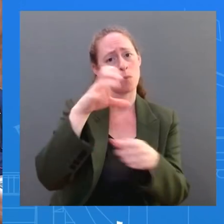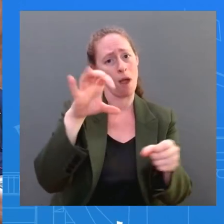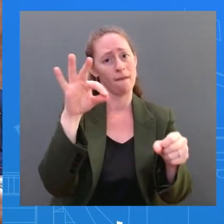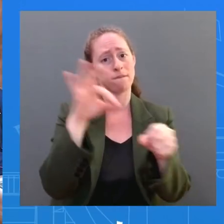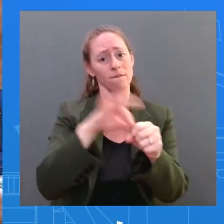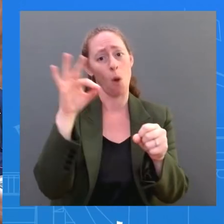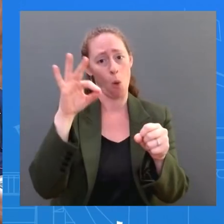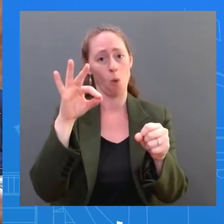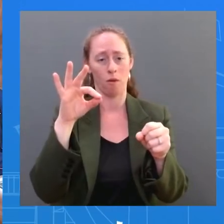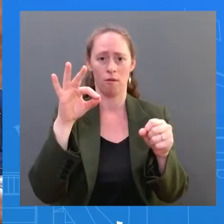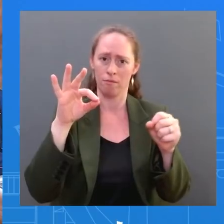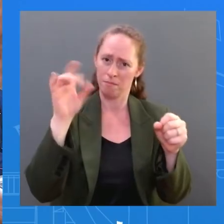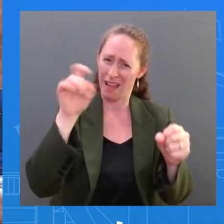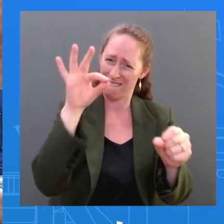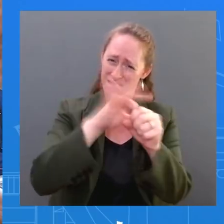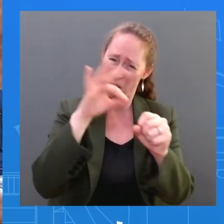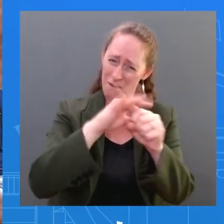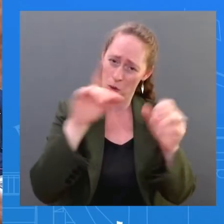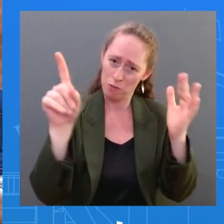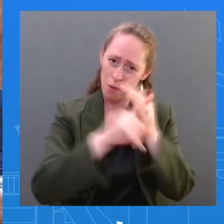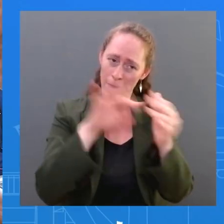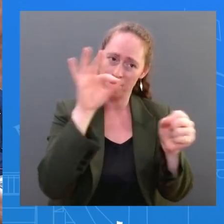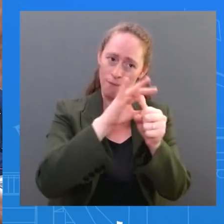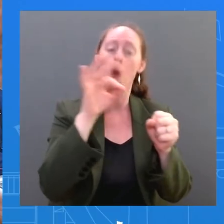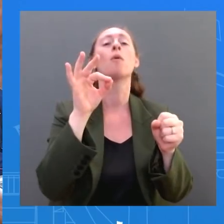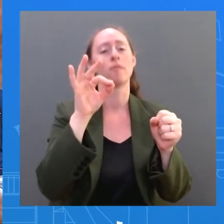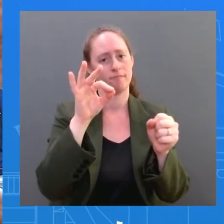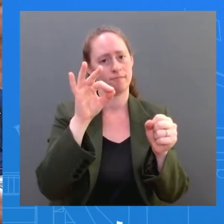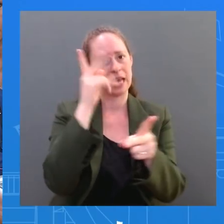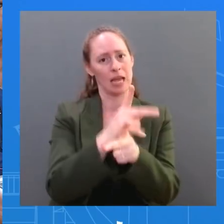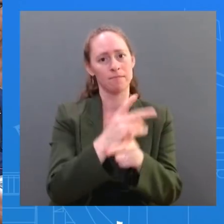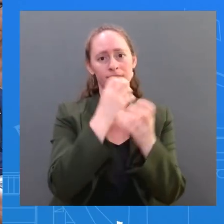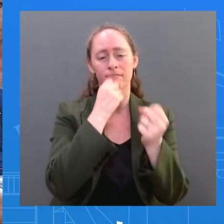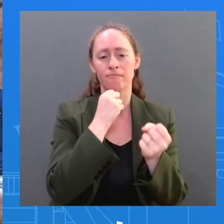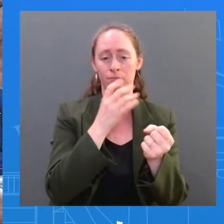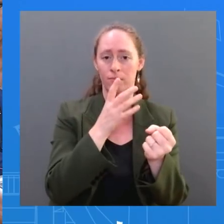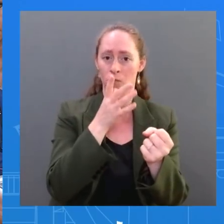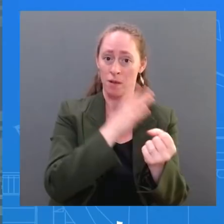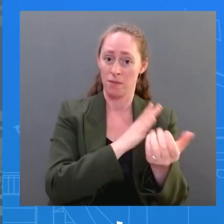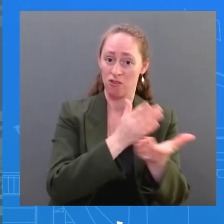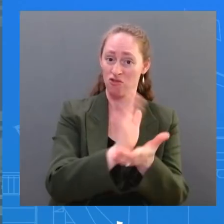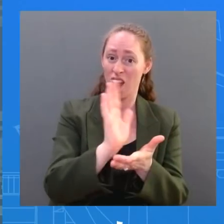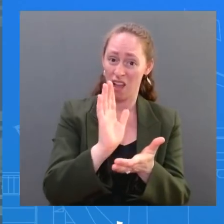the President has reached the limit of what he can do unilaterally? Ms. Klein: No, it does not.